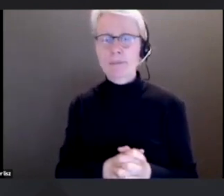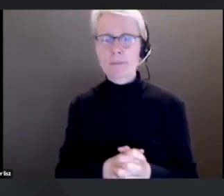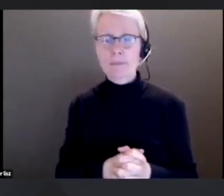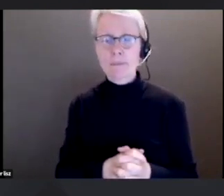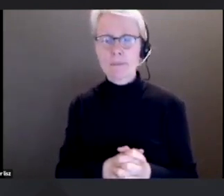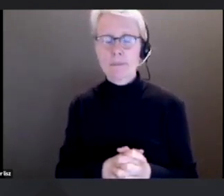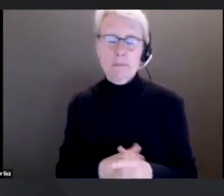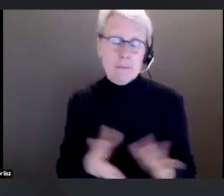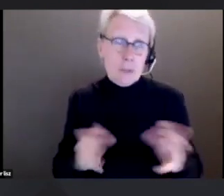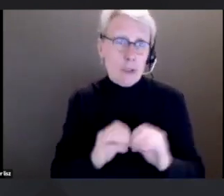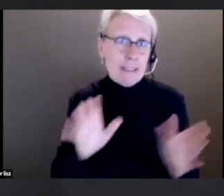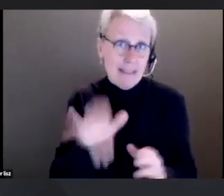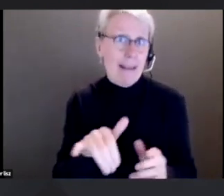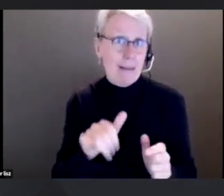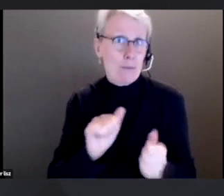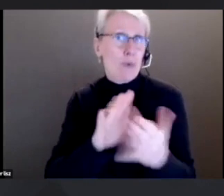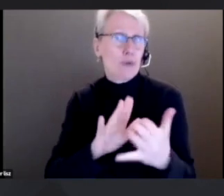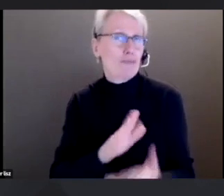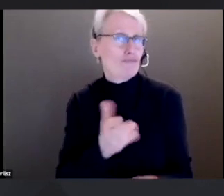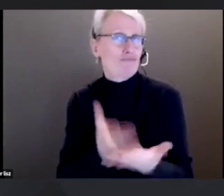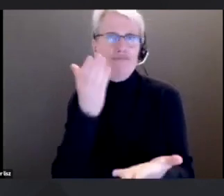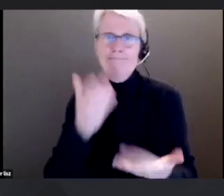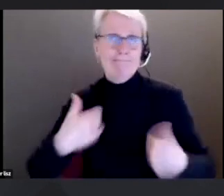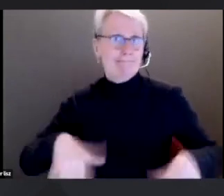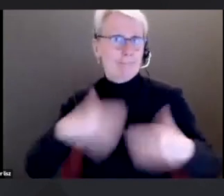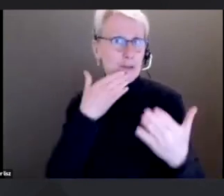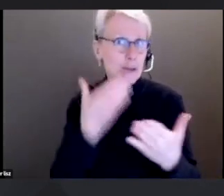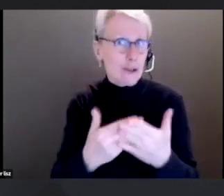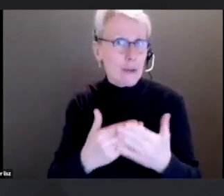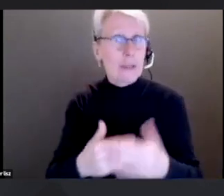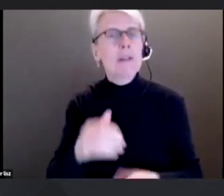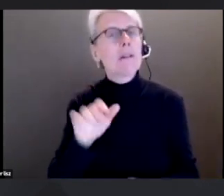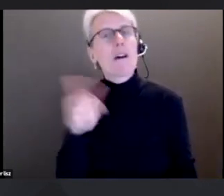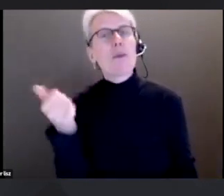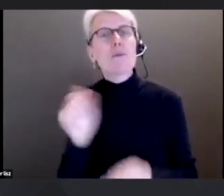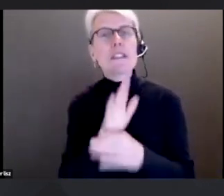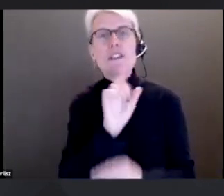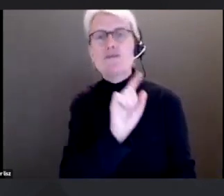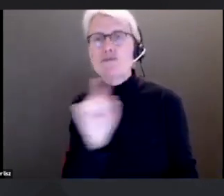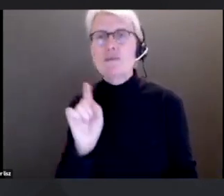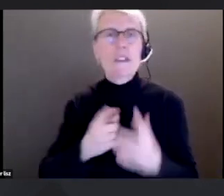they realize the benefits of them themselves. So it's getting in the door.